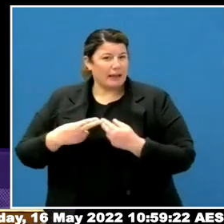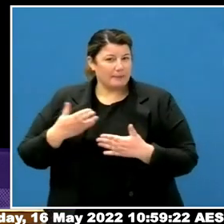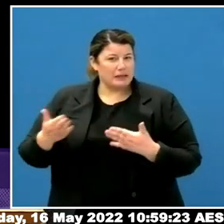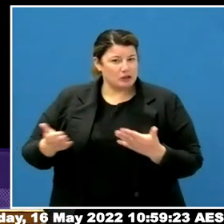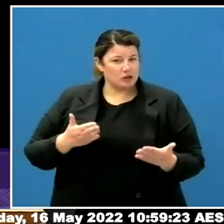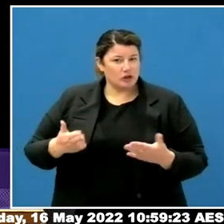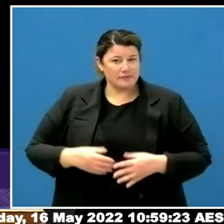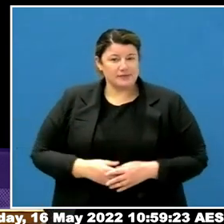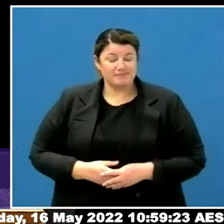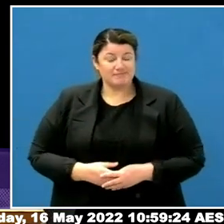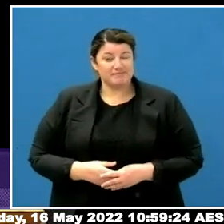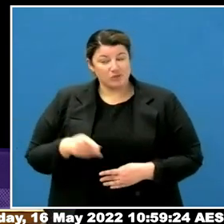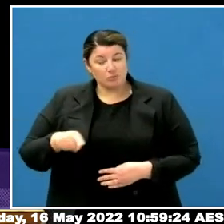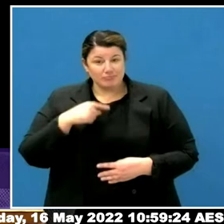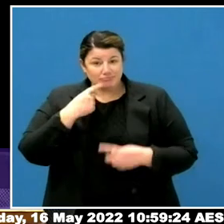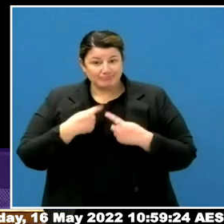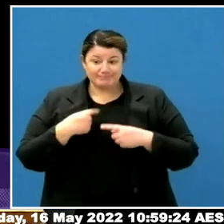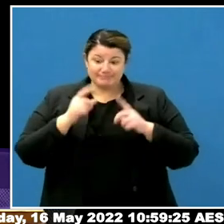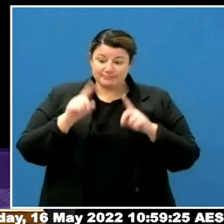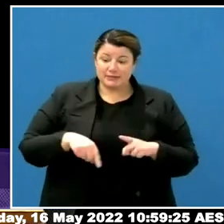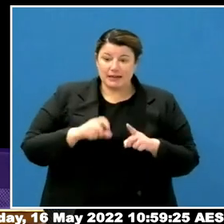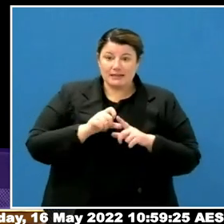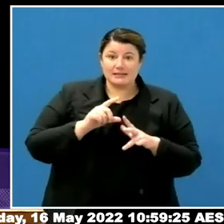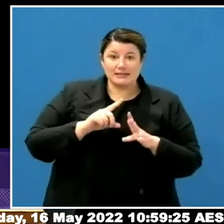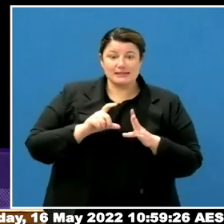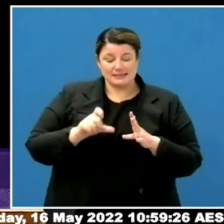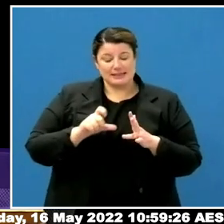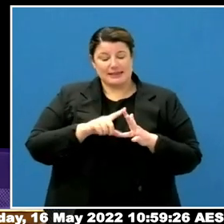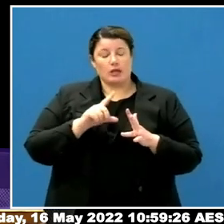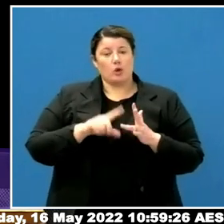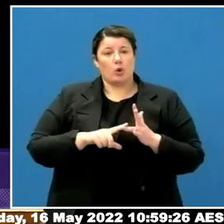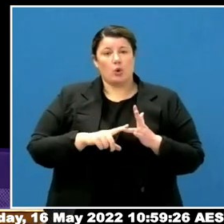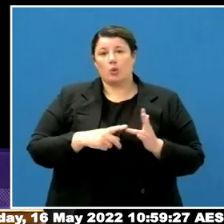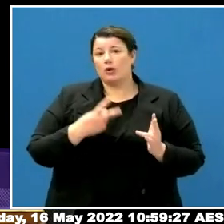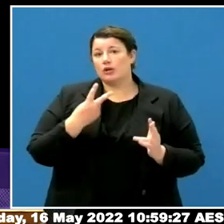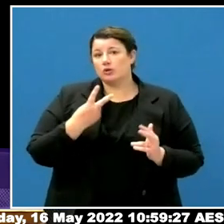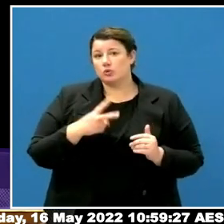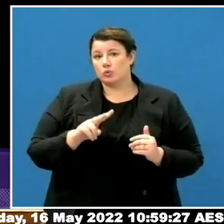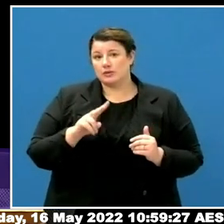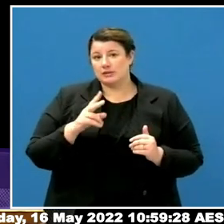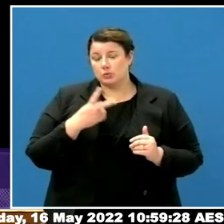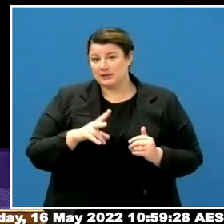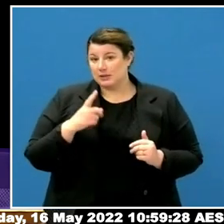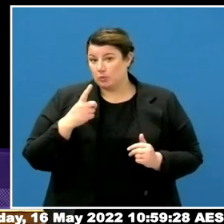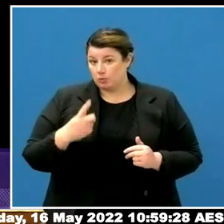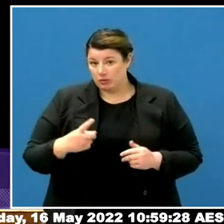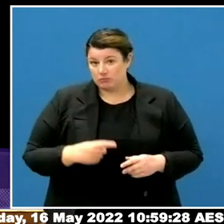2021. She will discuss the steps she has taken to address the areas she identified as